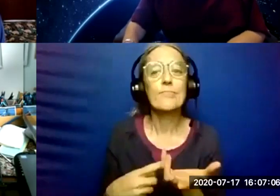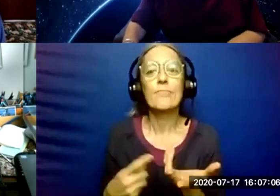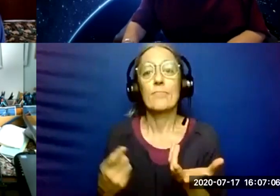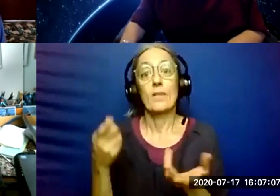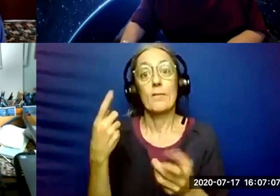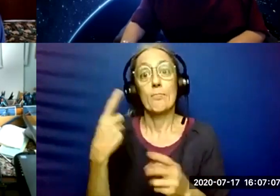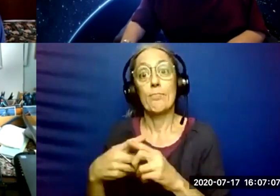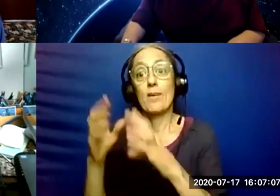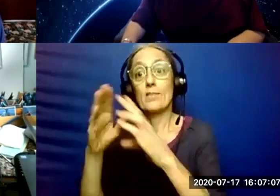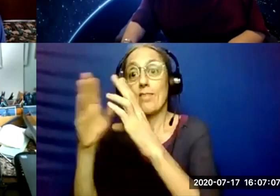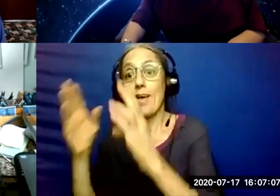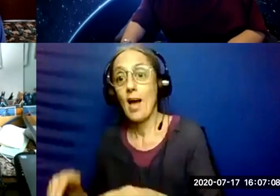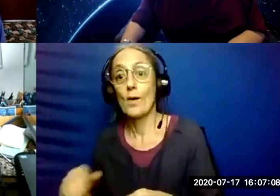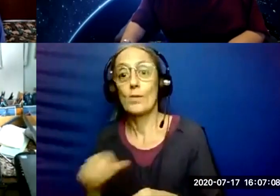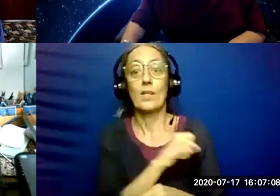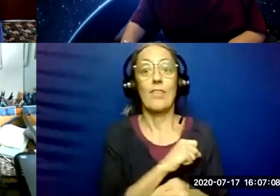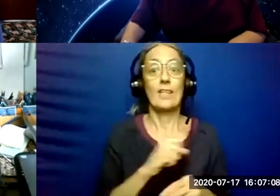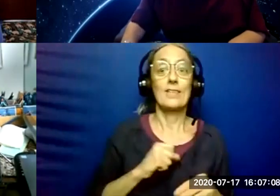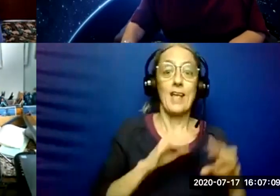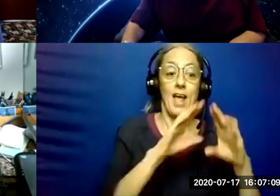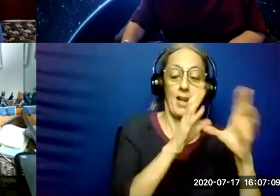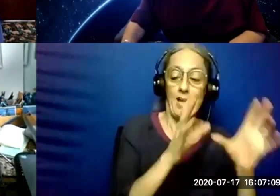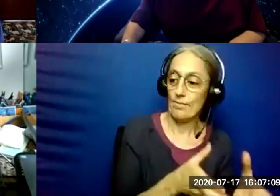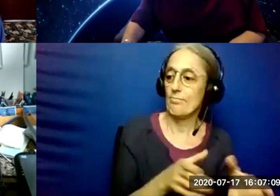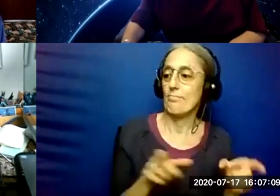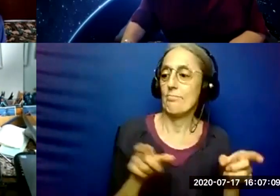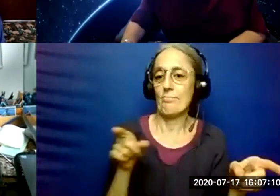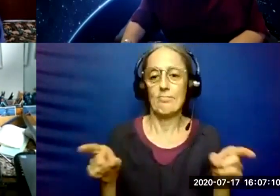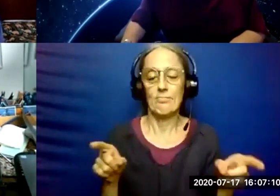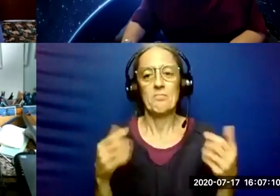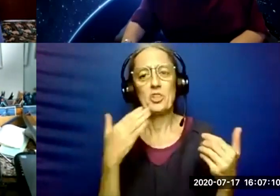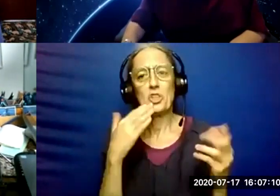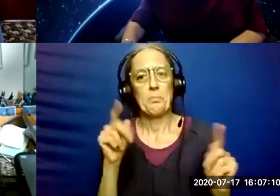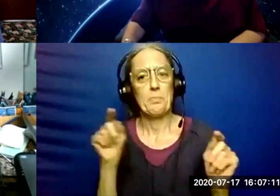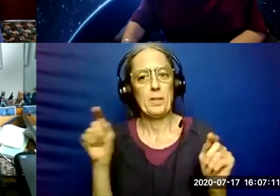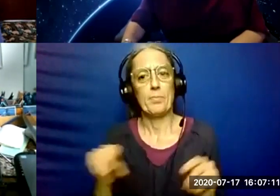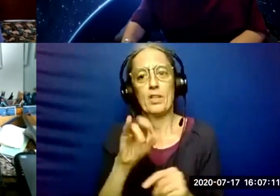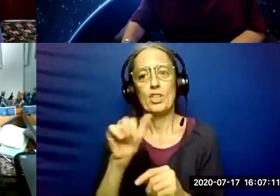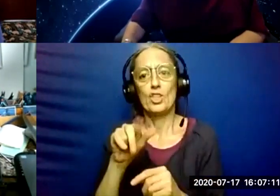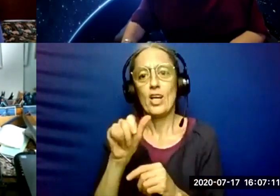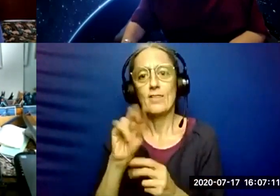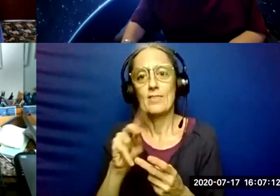People like Justin Dart, Pat Wright, Mary Lou Breslin,